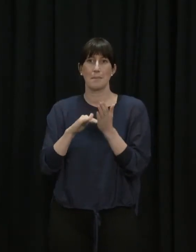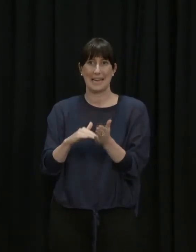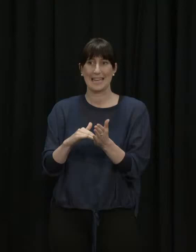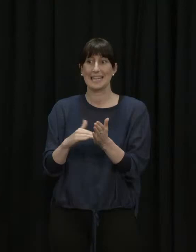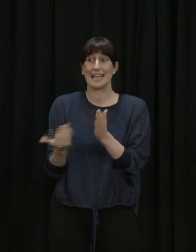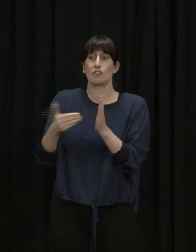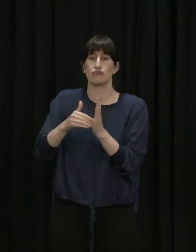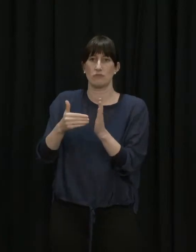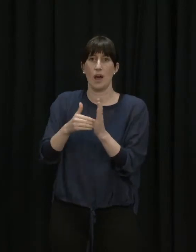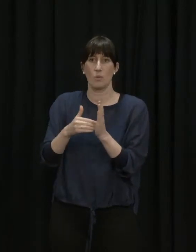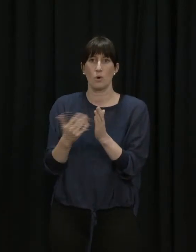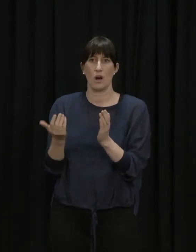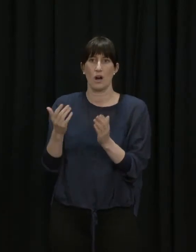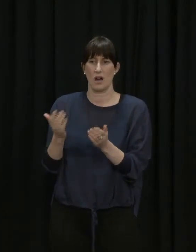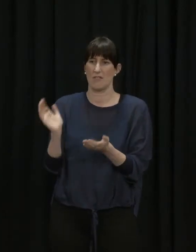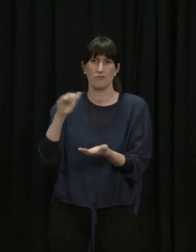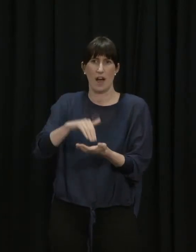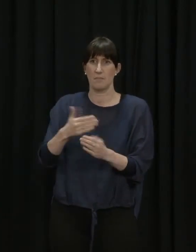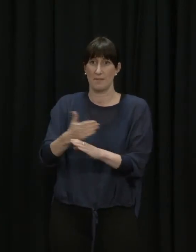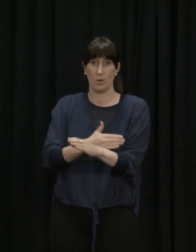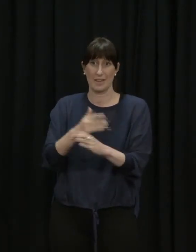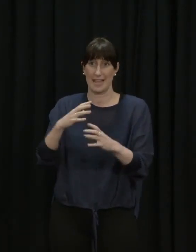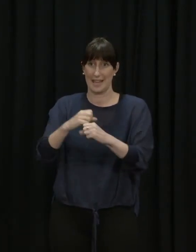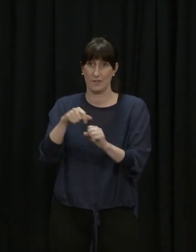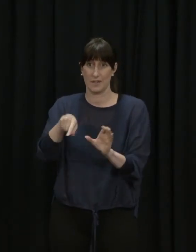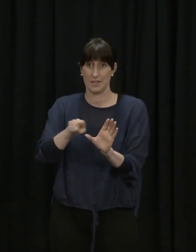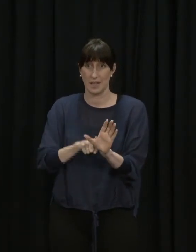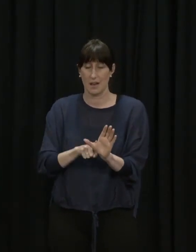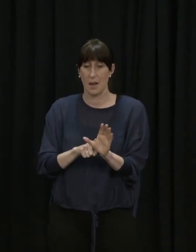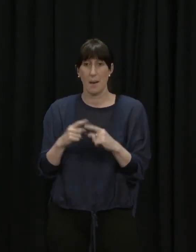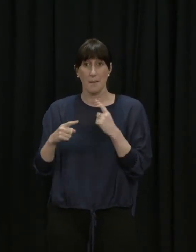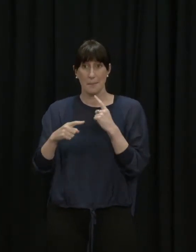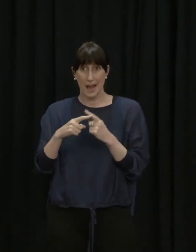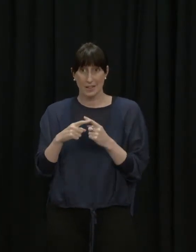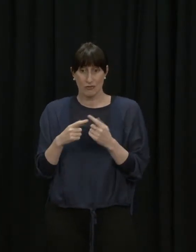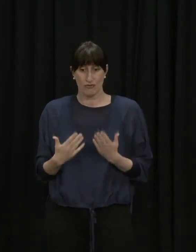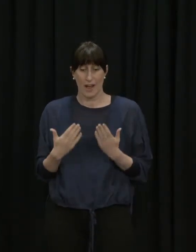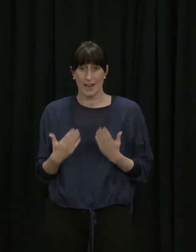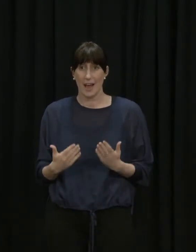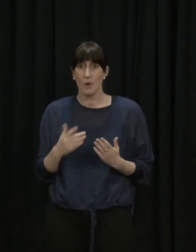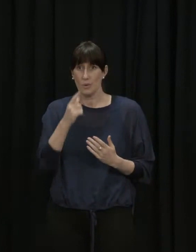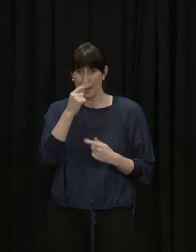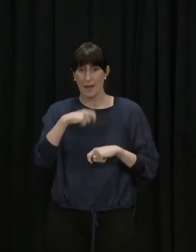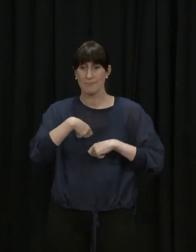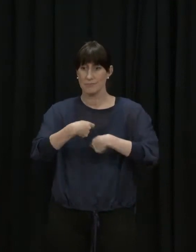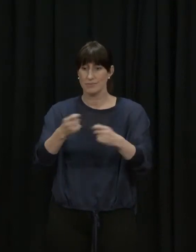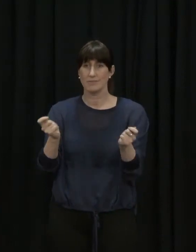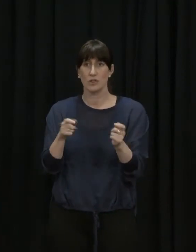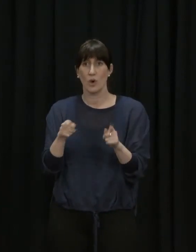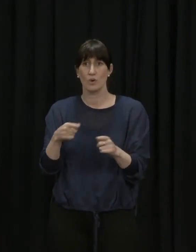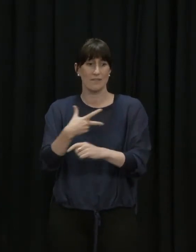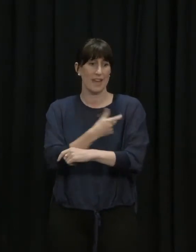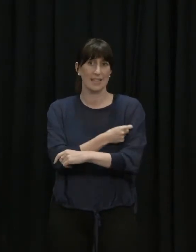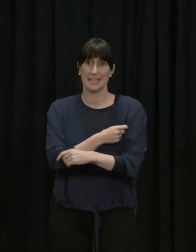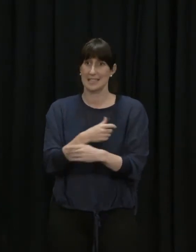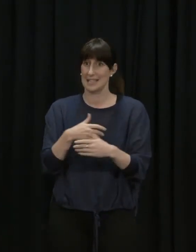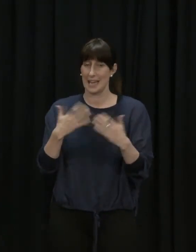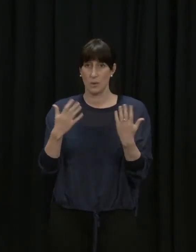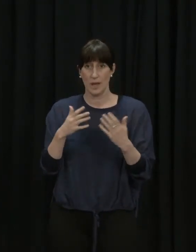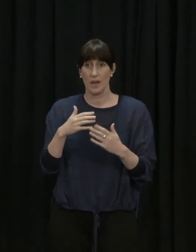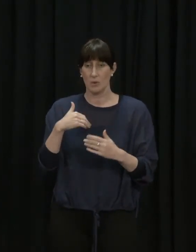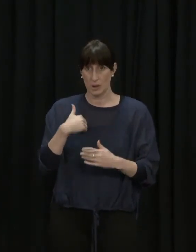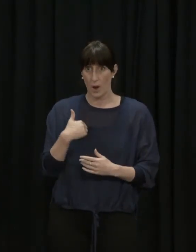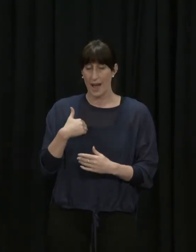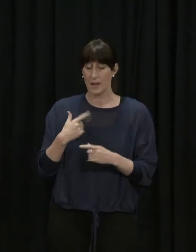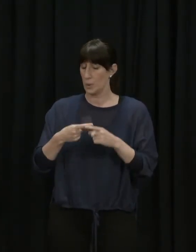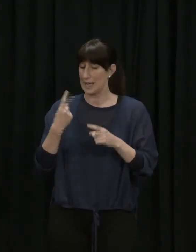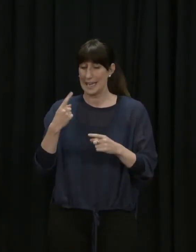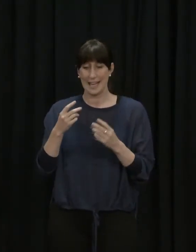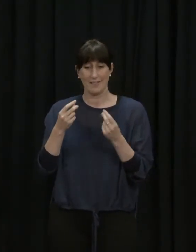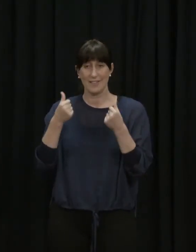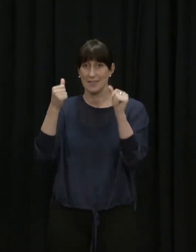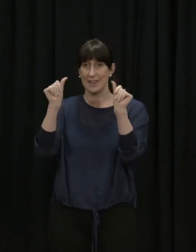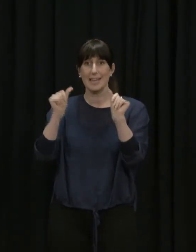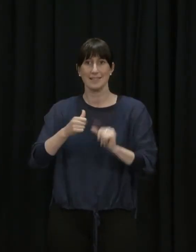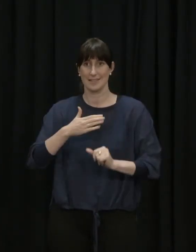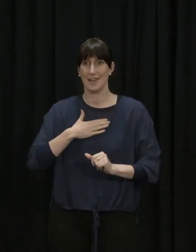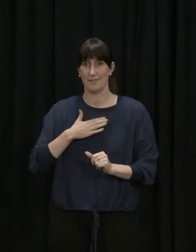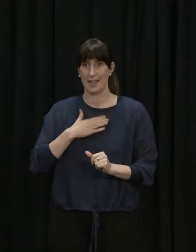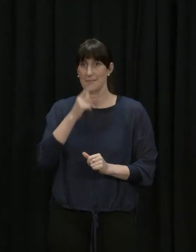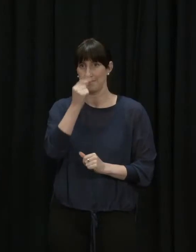around $2.8 million -- two